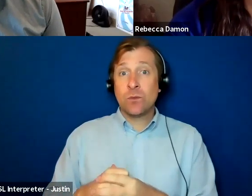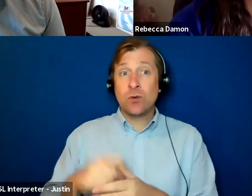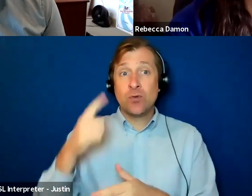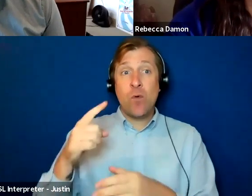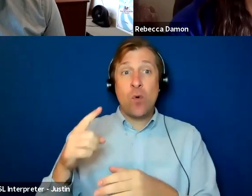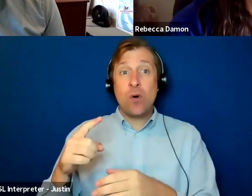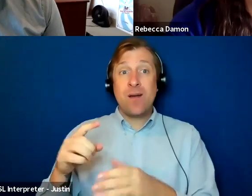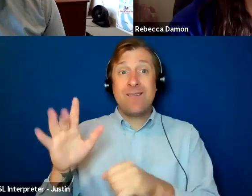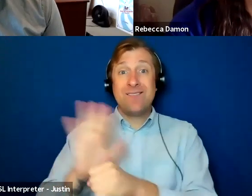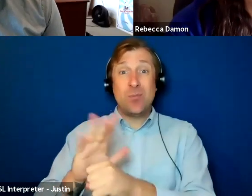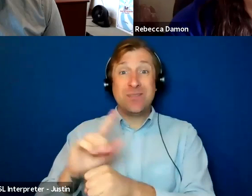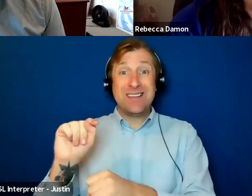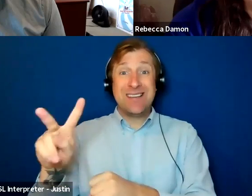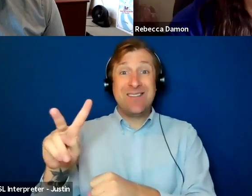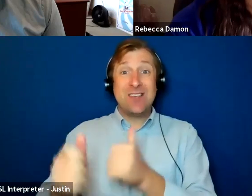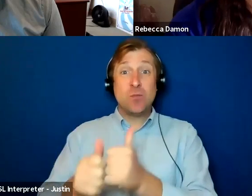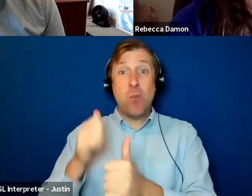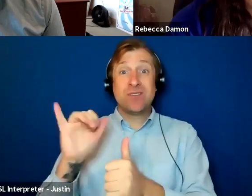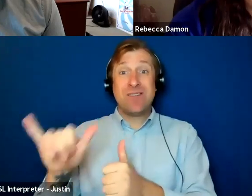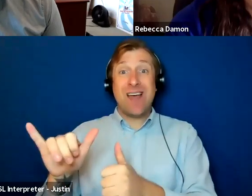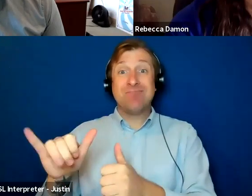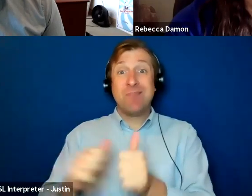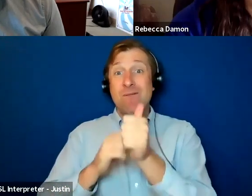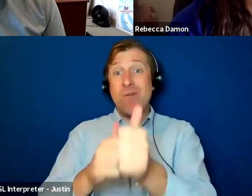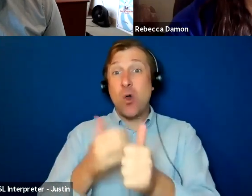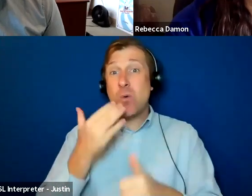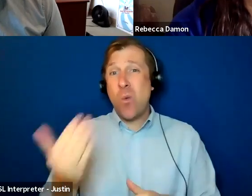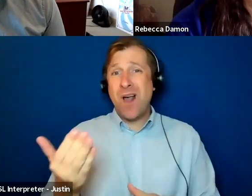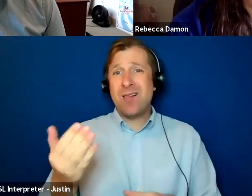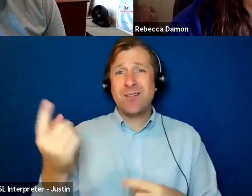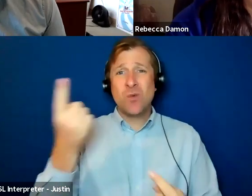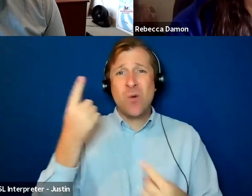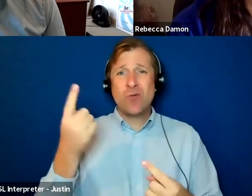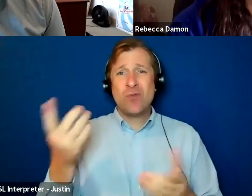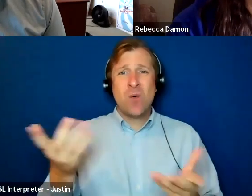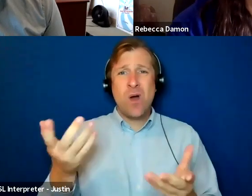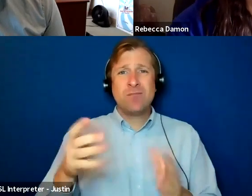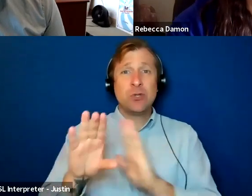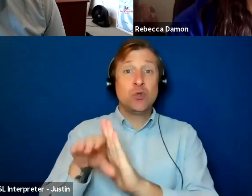sound like they're being followed very well. And they're wondering about shooting in regions